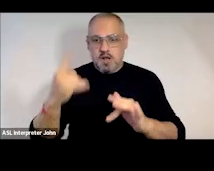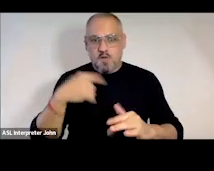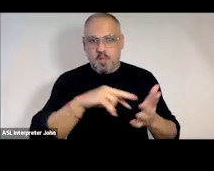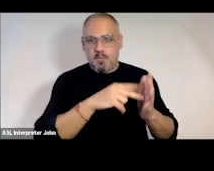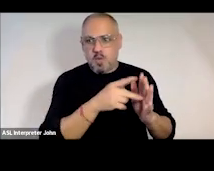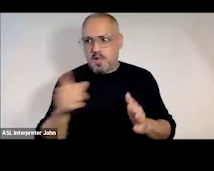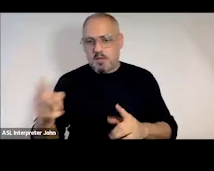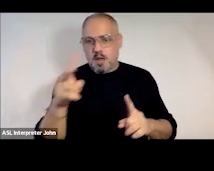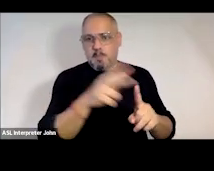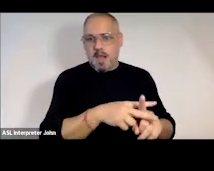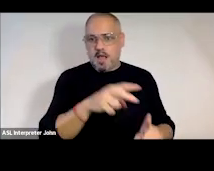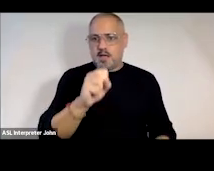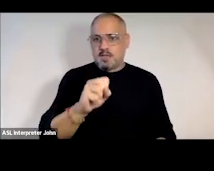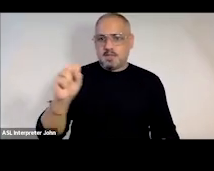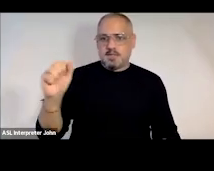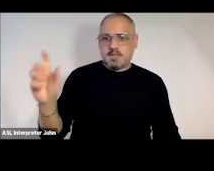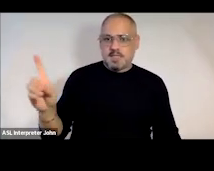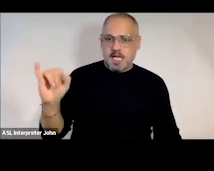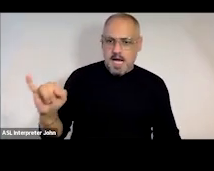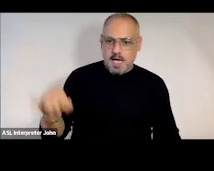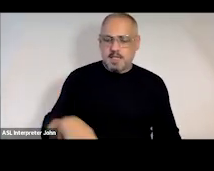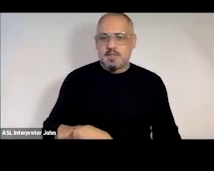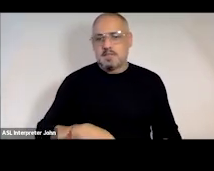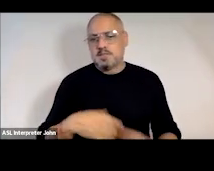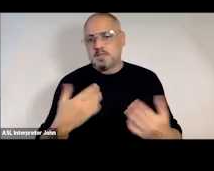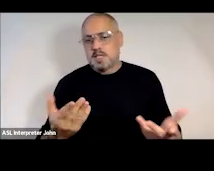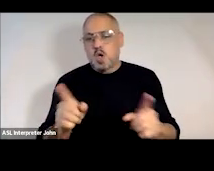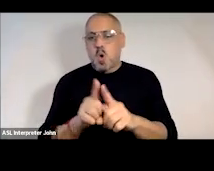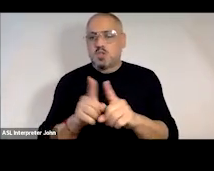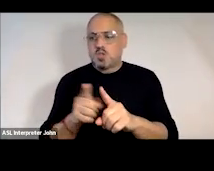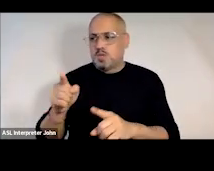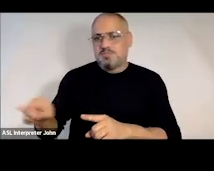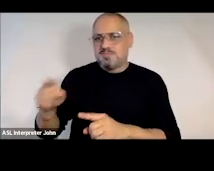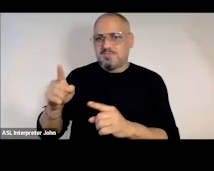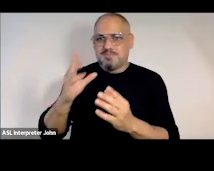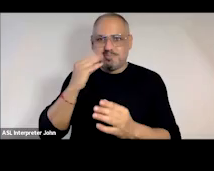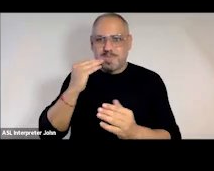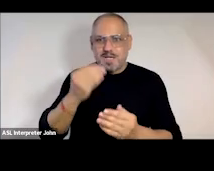applying for Social Security disability benefits and also because they're experiencing homelessness.